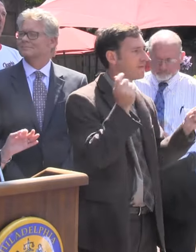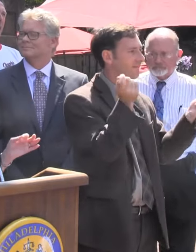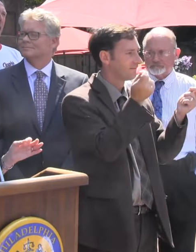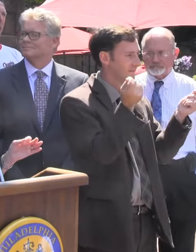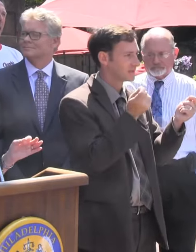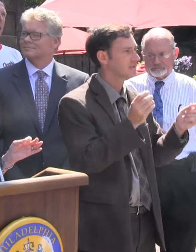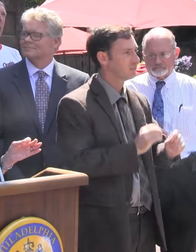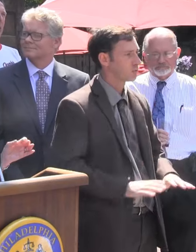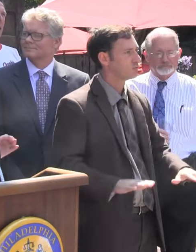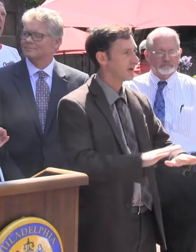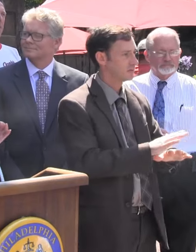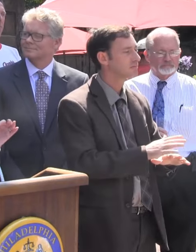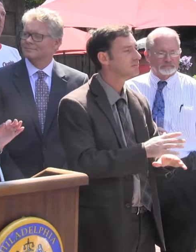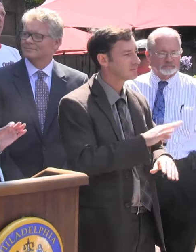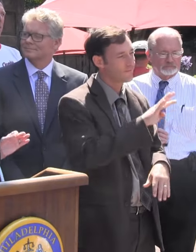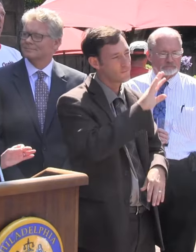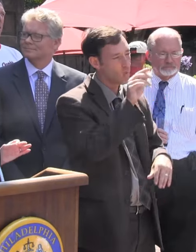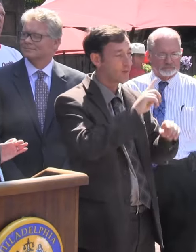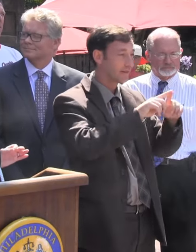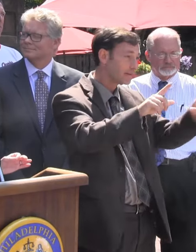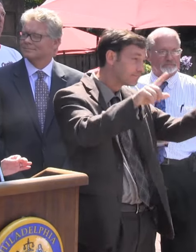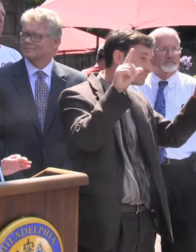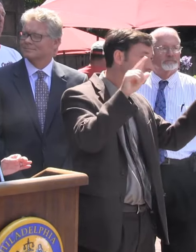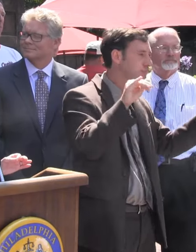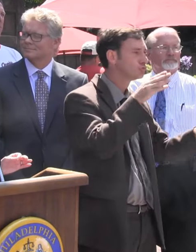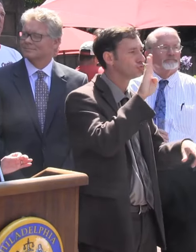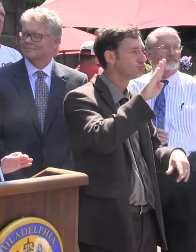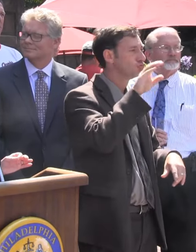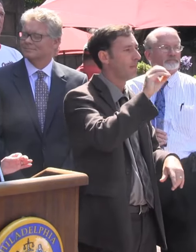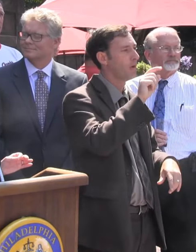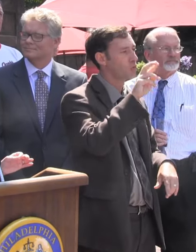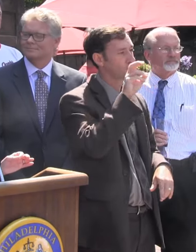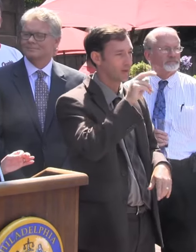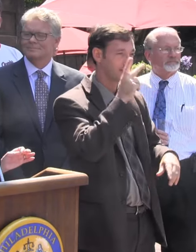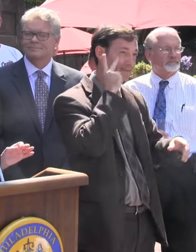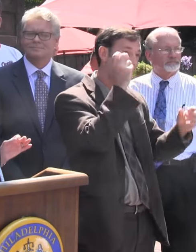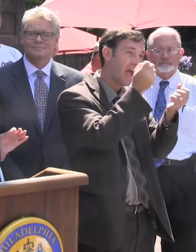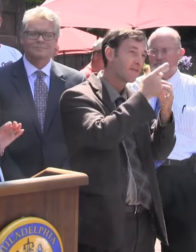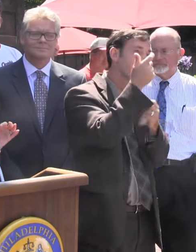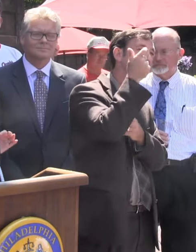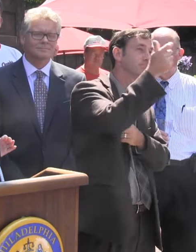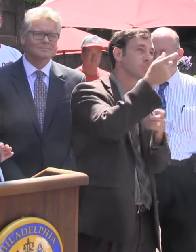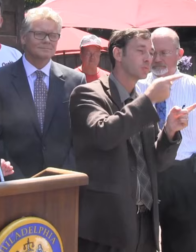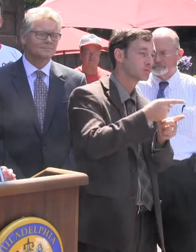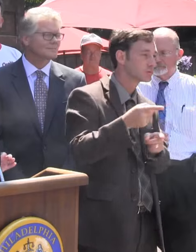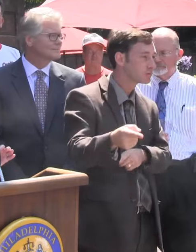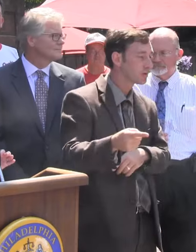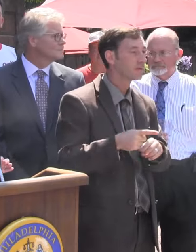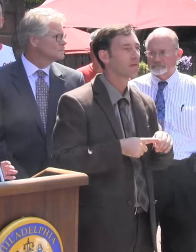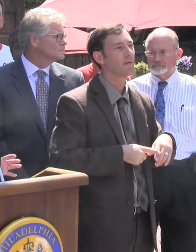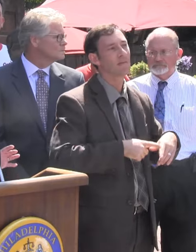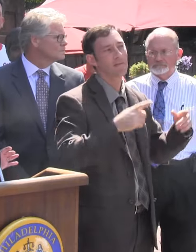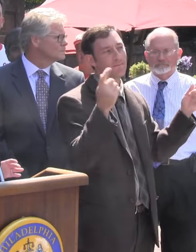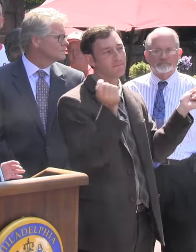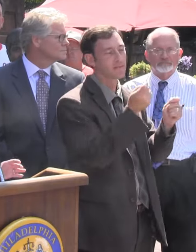40 jumbotrons where you can see everything that's happening. From the festival of families